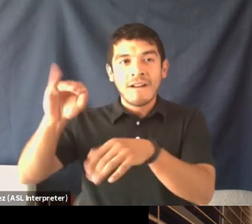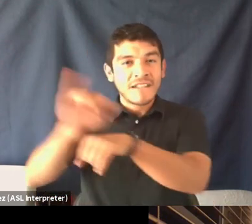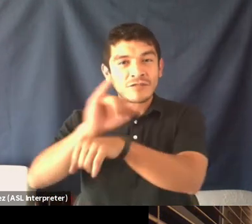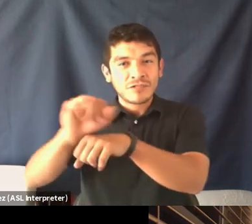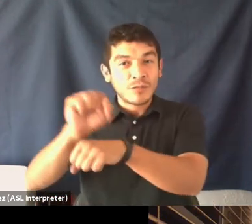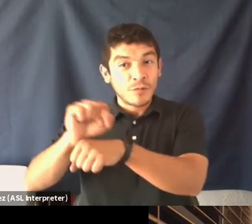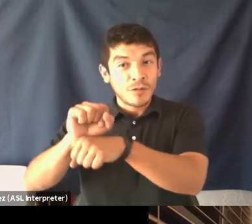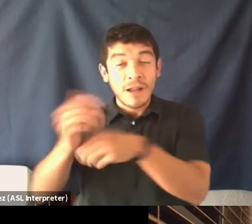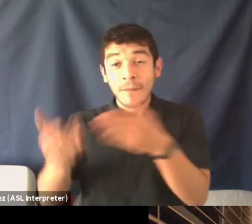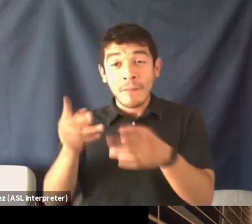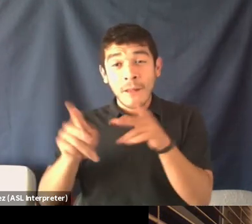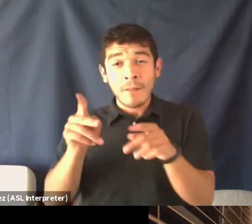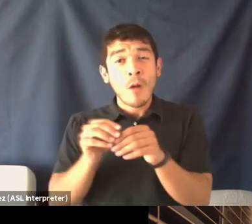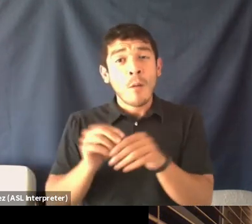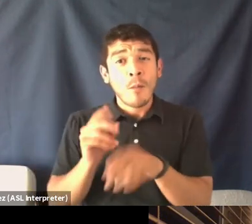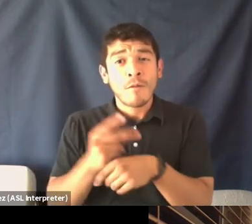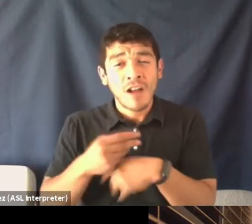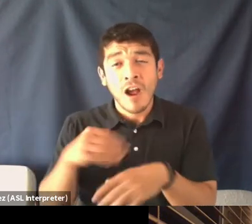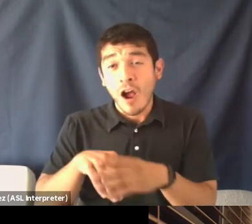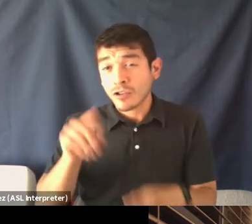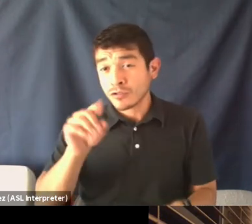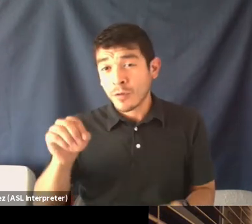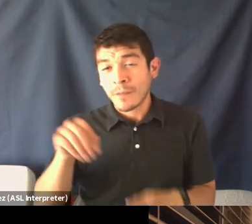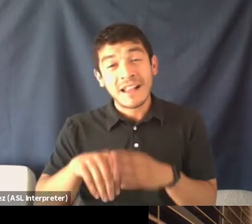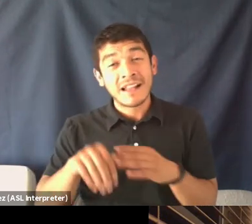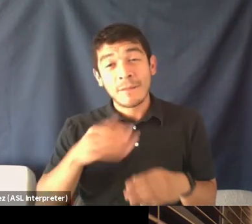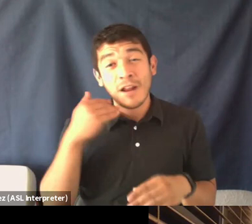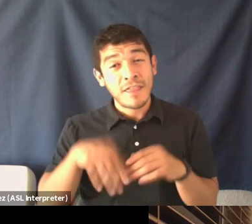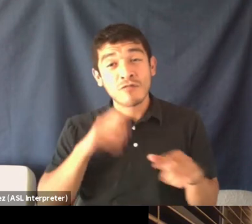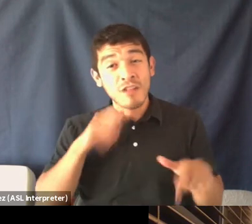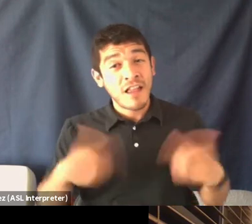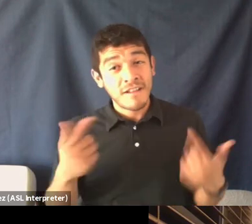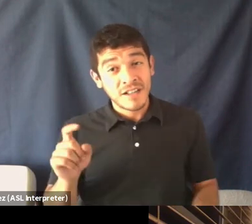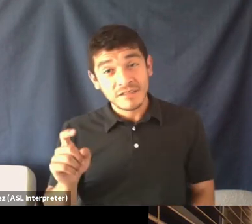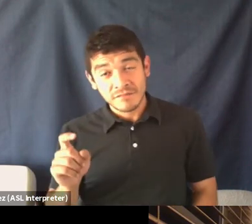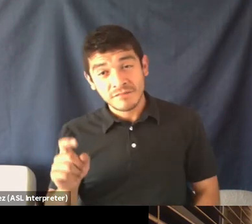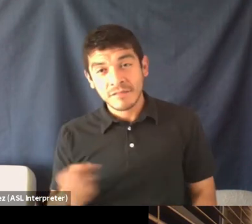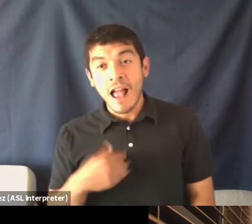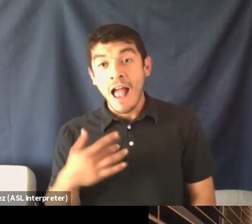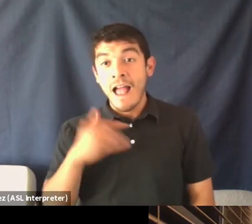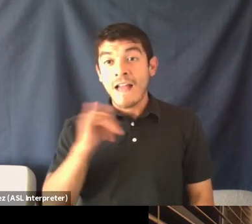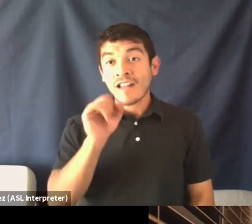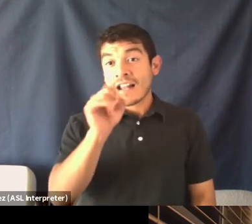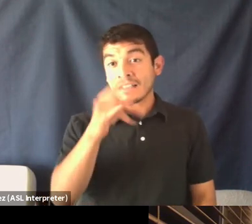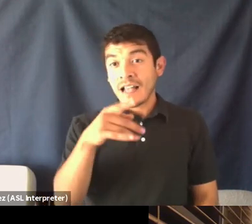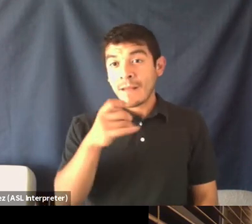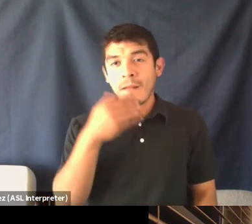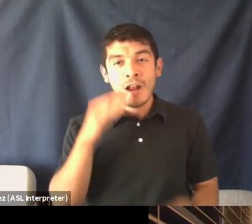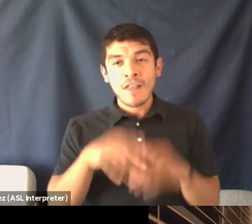Maybe people are more productive on Zoom meetings than they were before. Sometimes, I feel like the Skype, there's a difference in my mind now between Skype and Zoom.